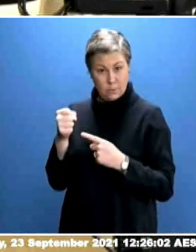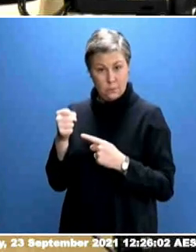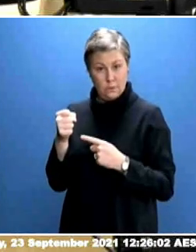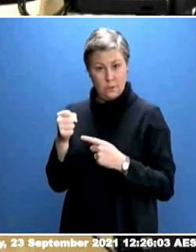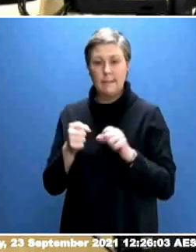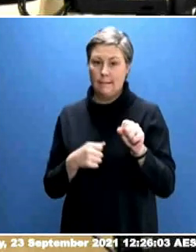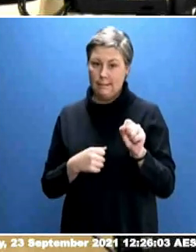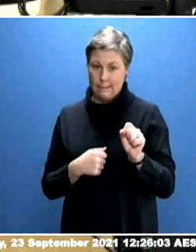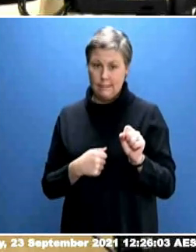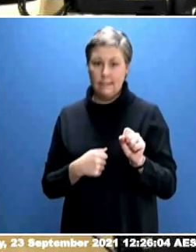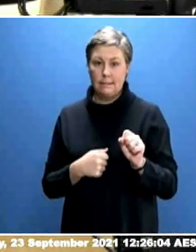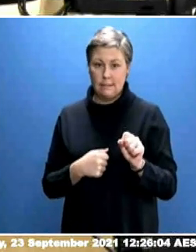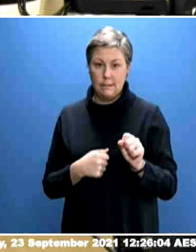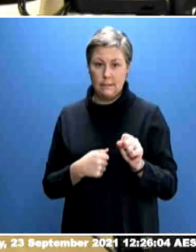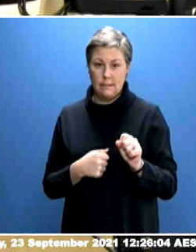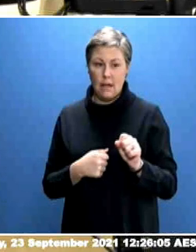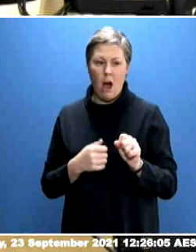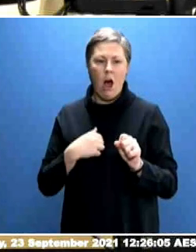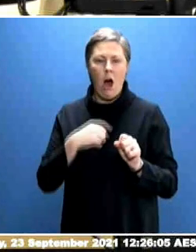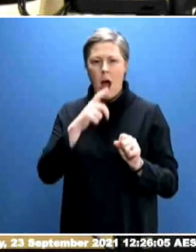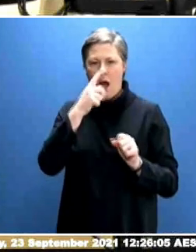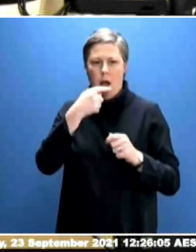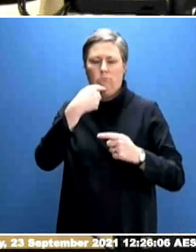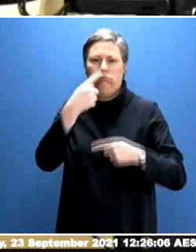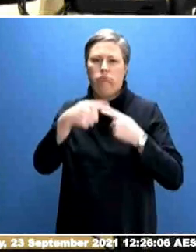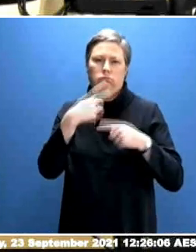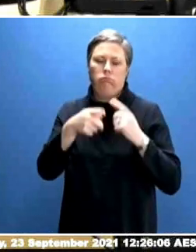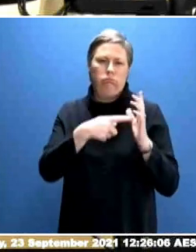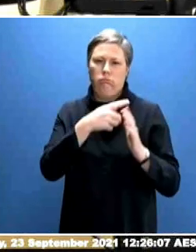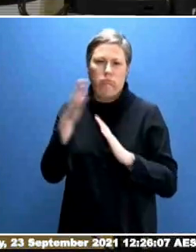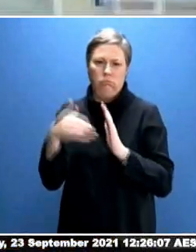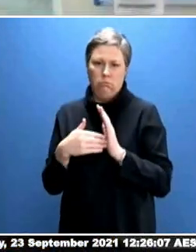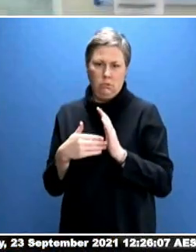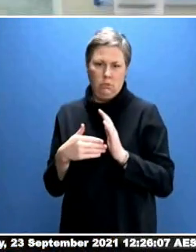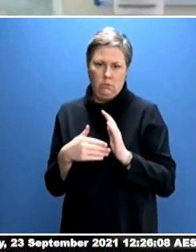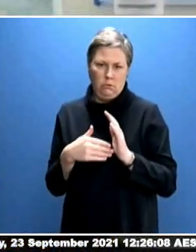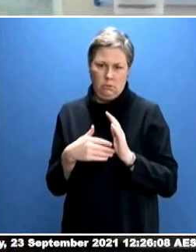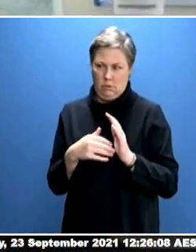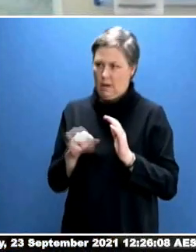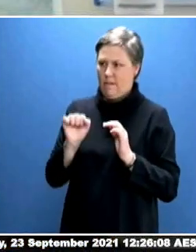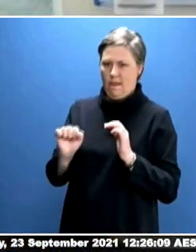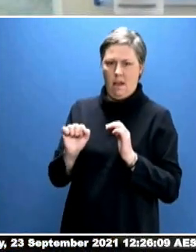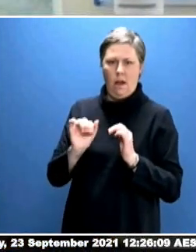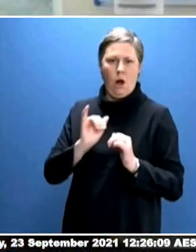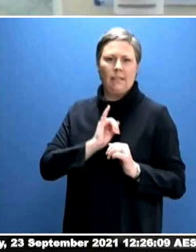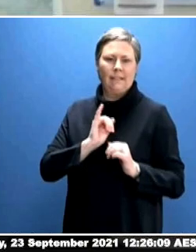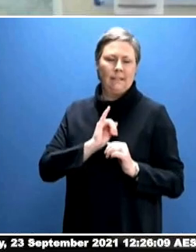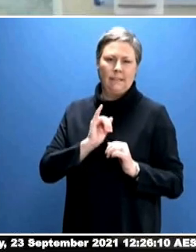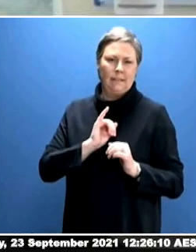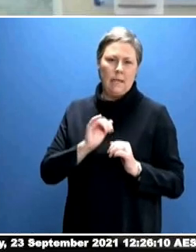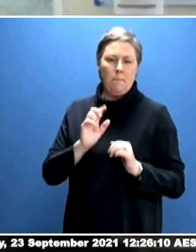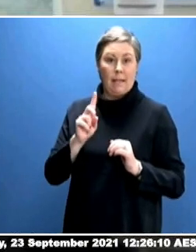Yes, without going into the details of the client, it is a situation